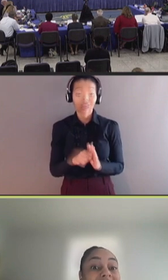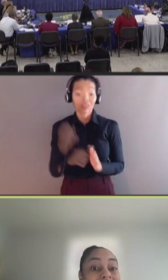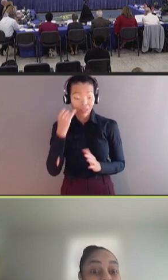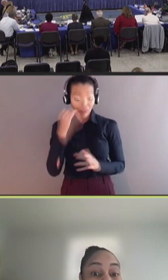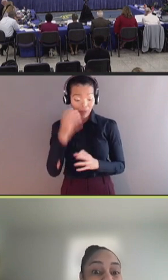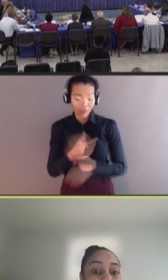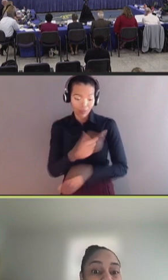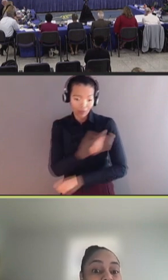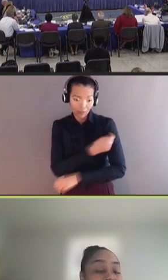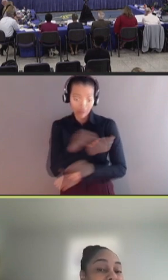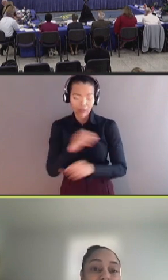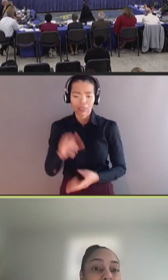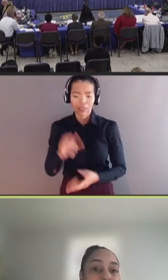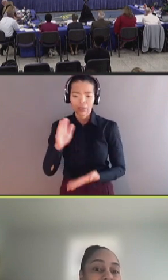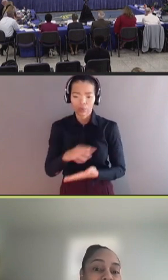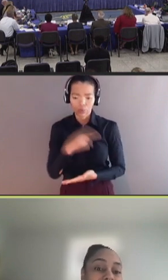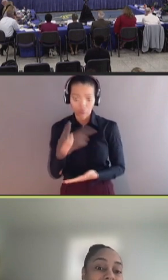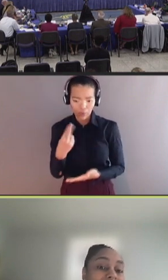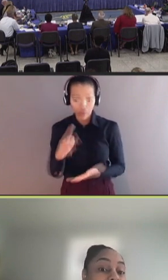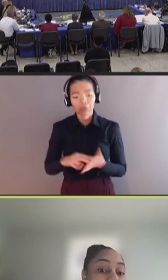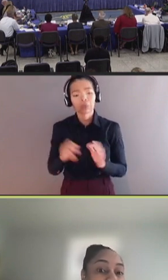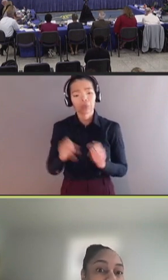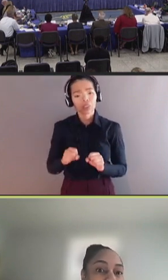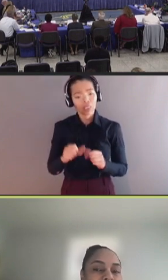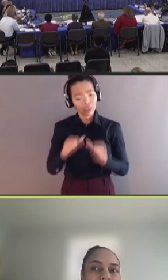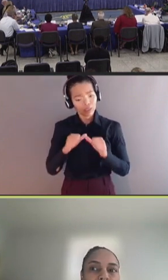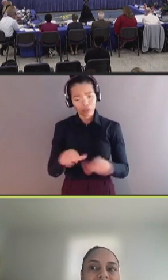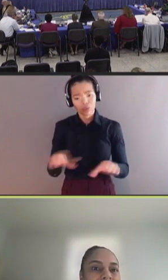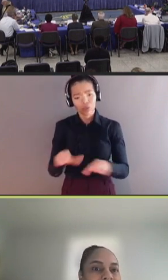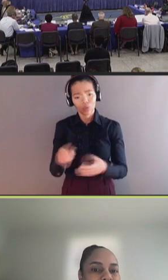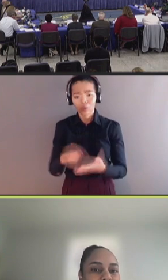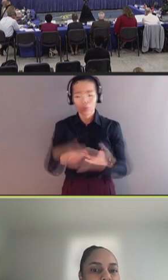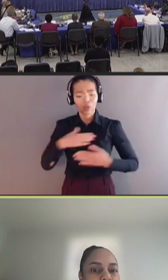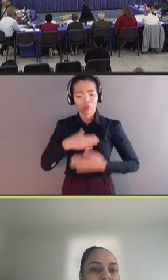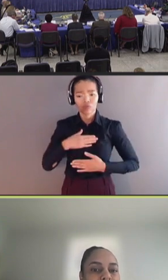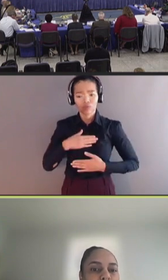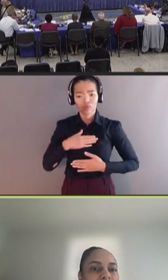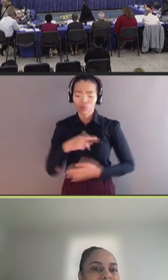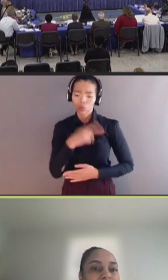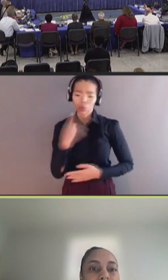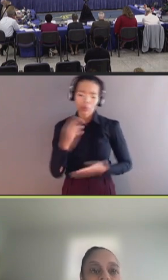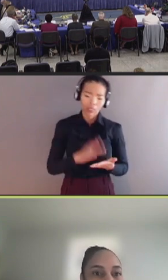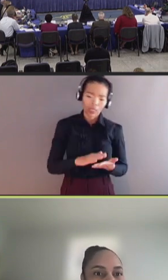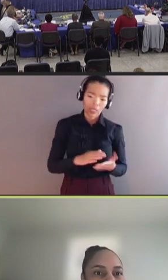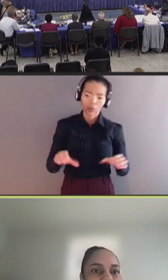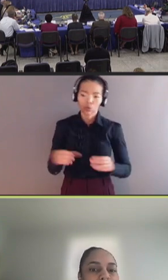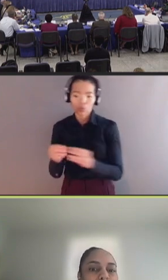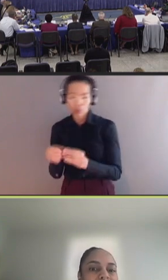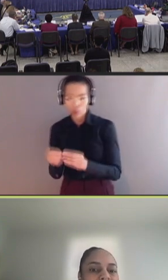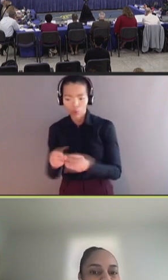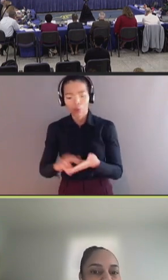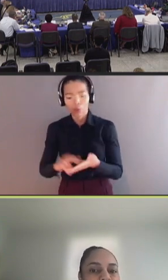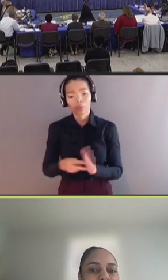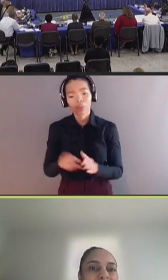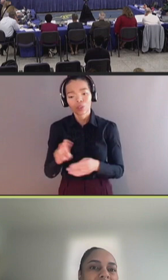can continue doing the things that they love. Risk Less. Do More uses uplifting, relatable,